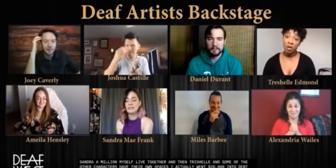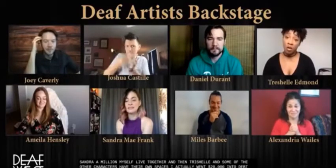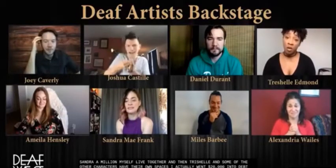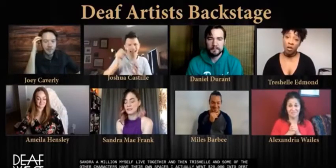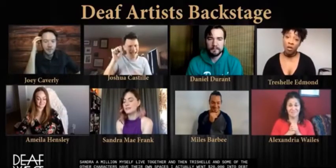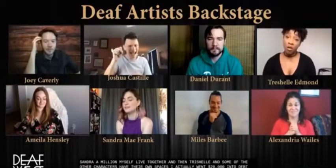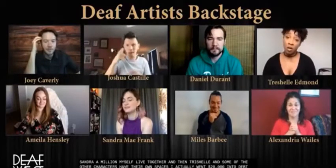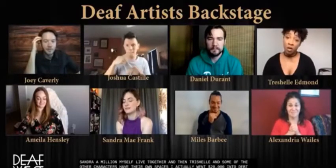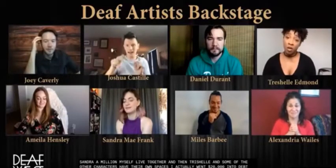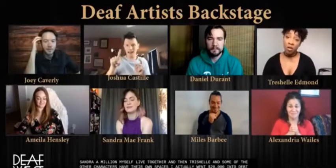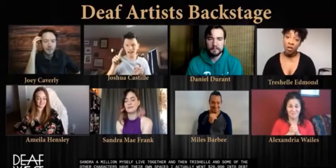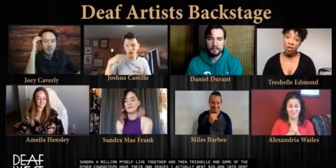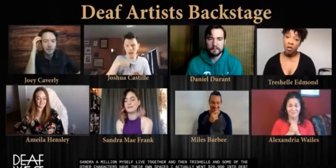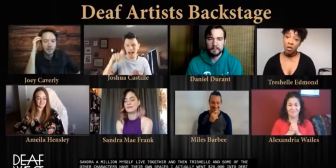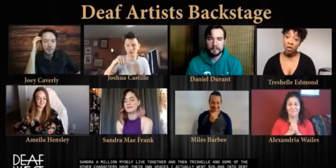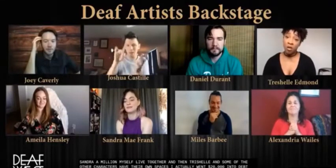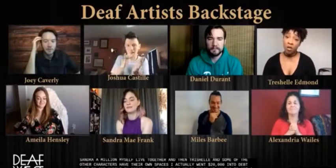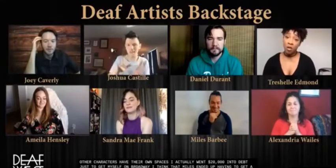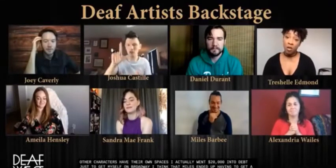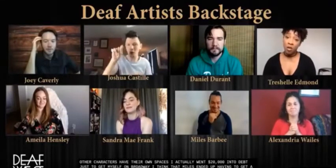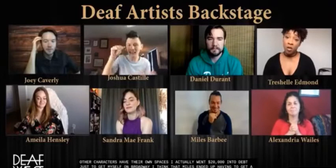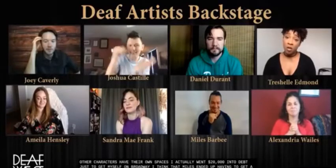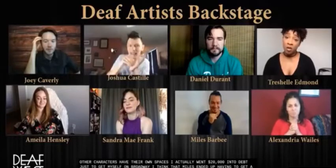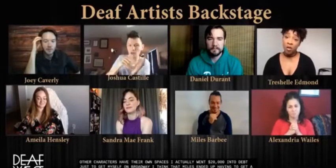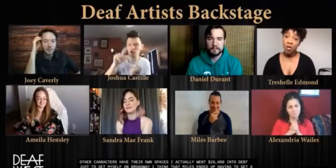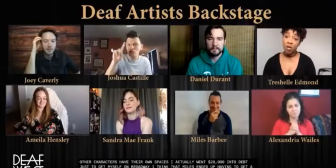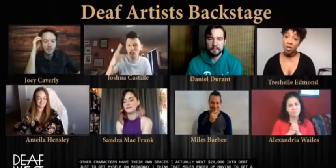Yes, we got Broadway, and we were paid during our time on Broadway.